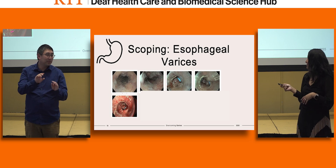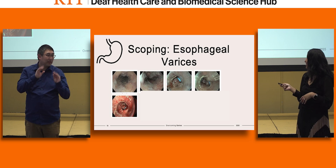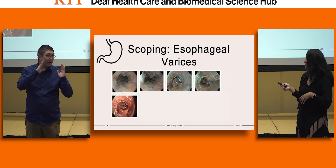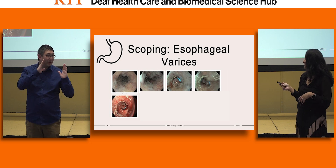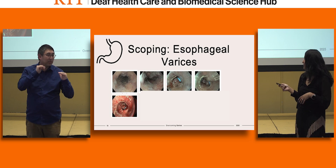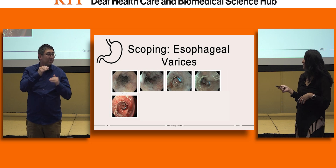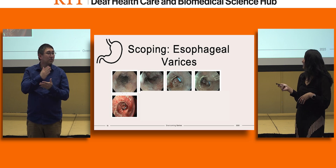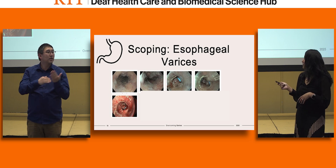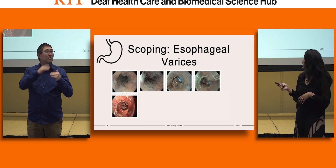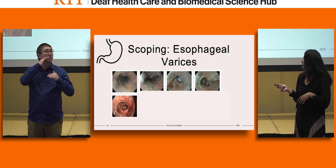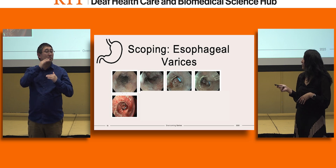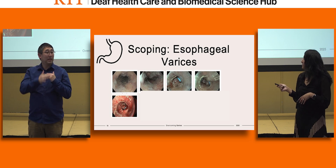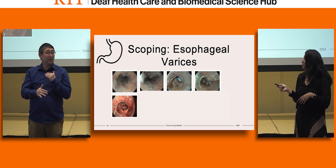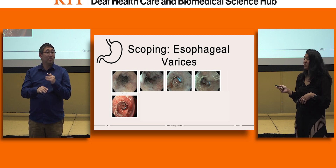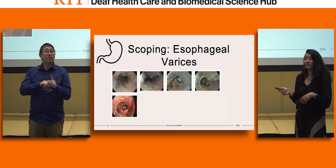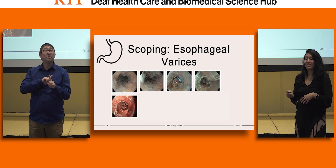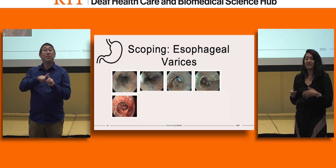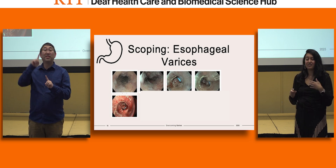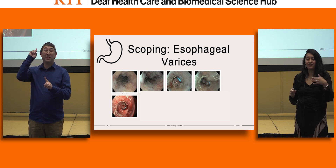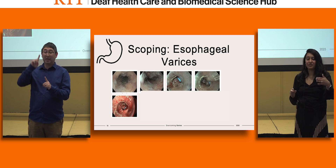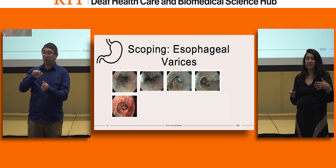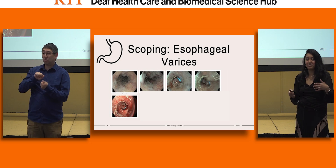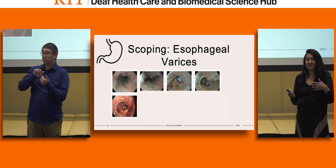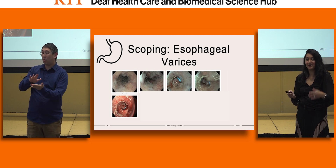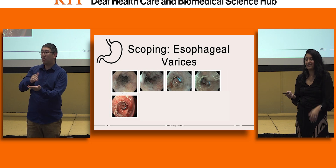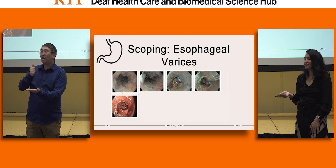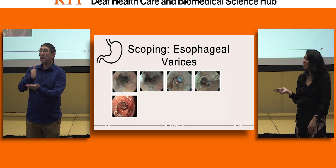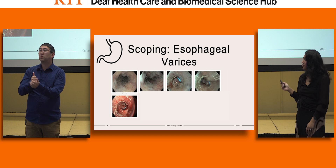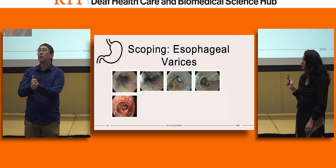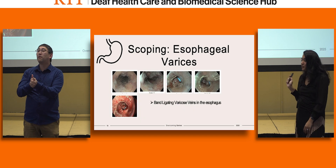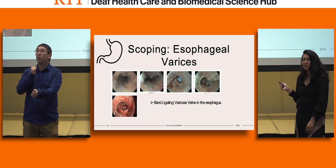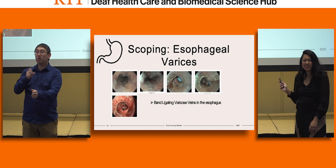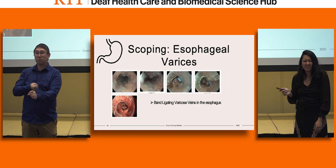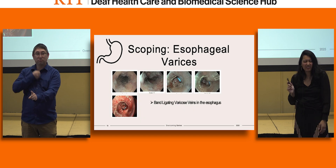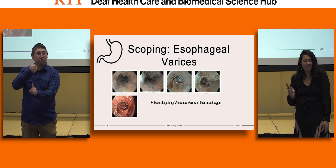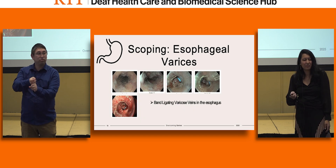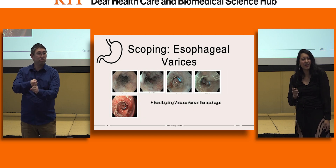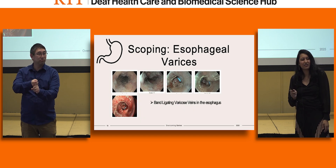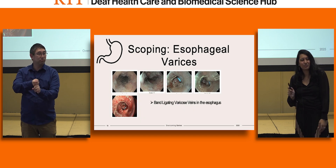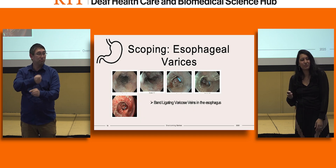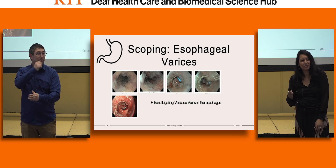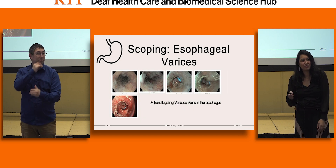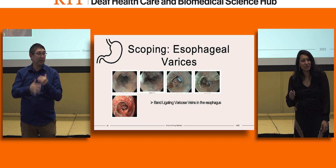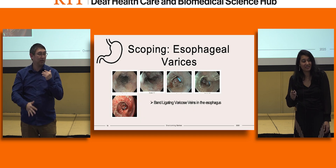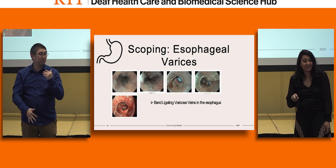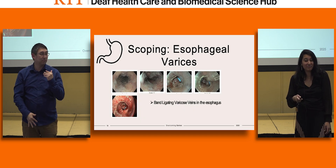But this actually was a way to prevent further bleeding. And so, most patients have to come back two or three more times,